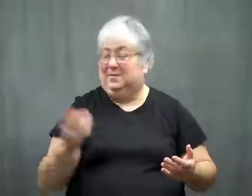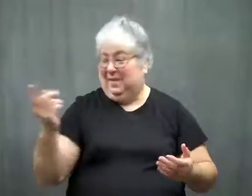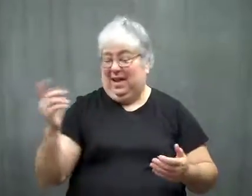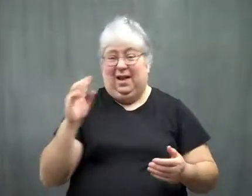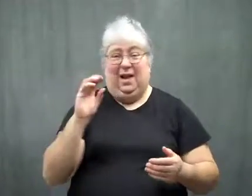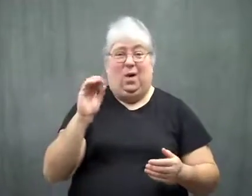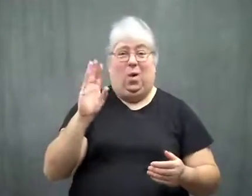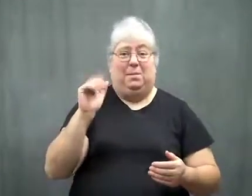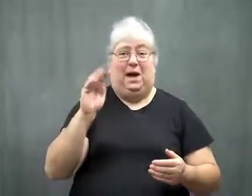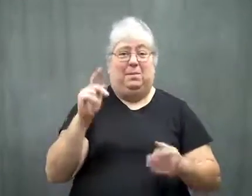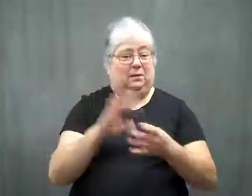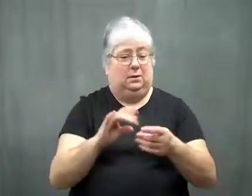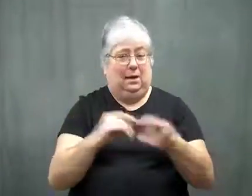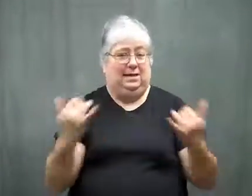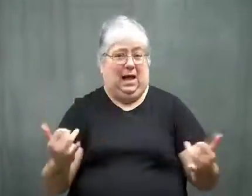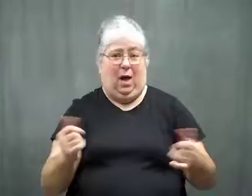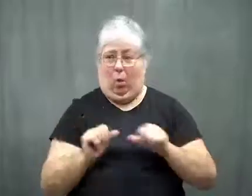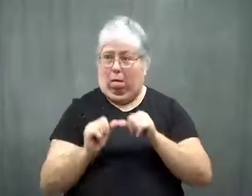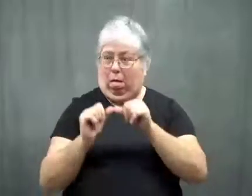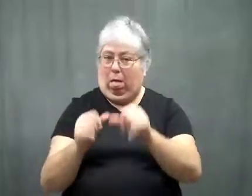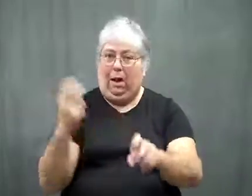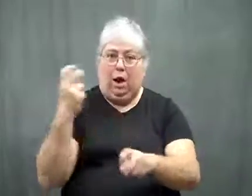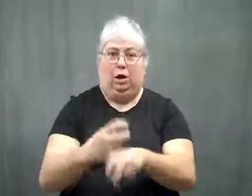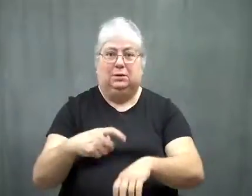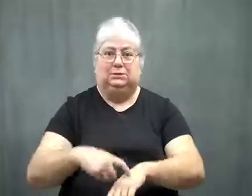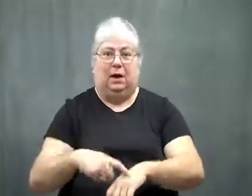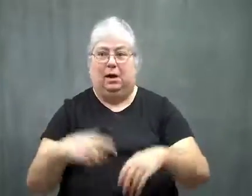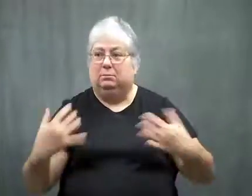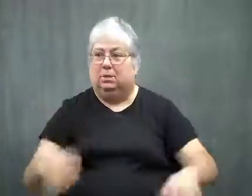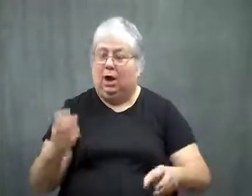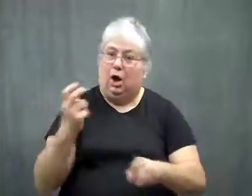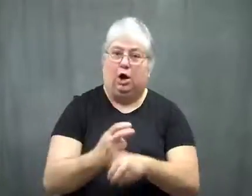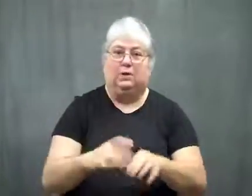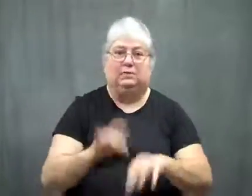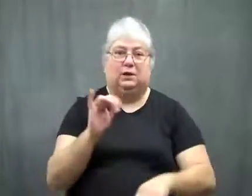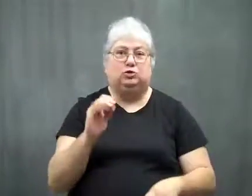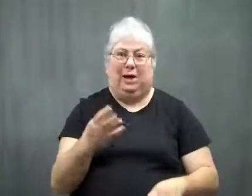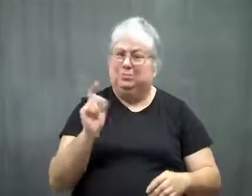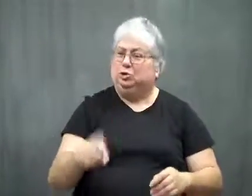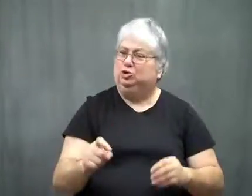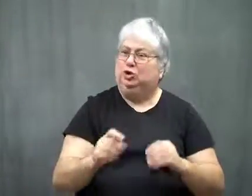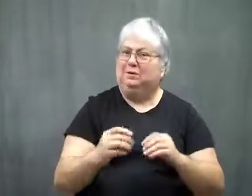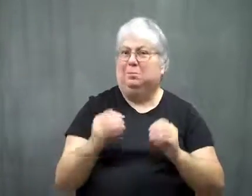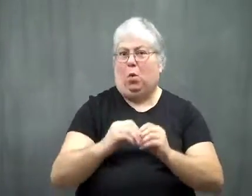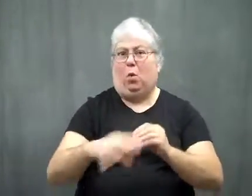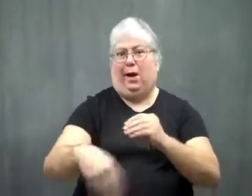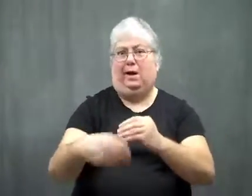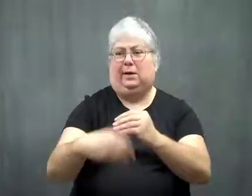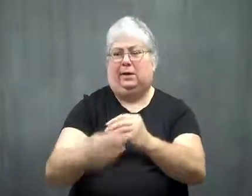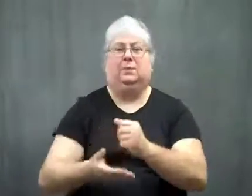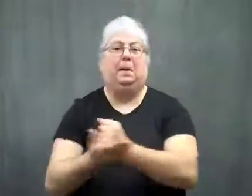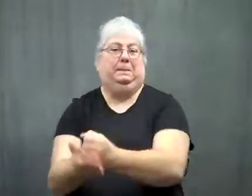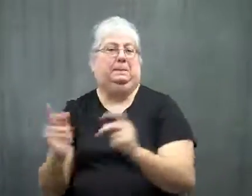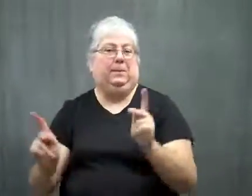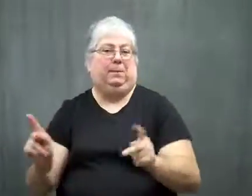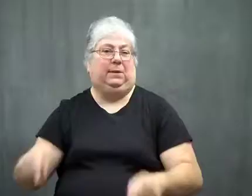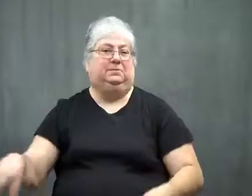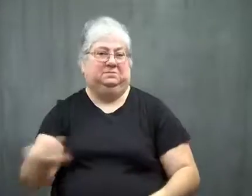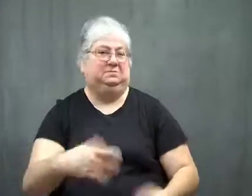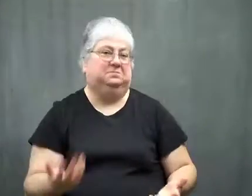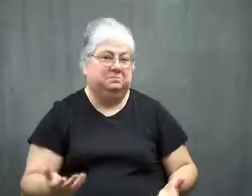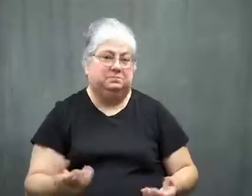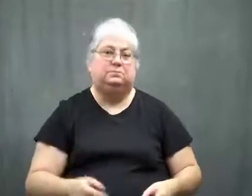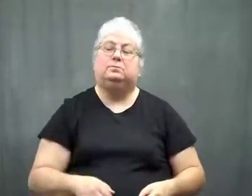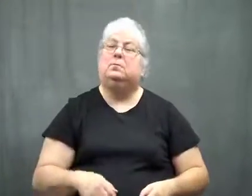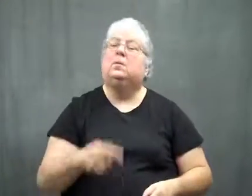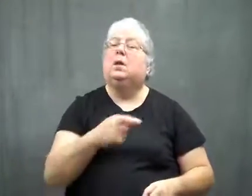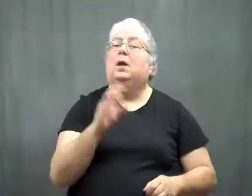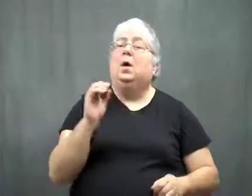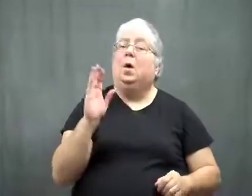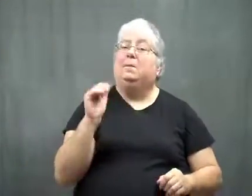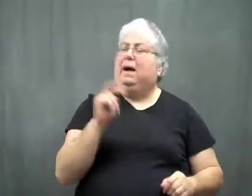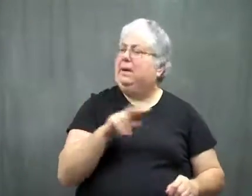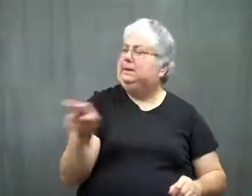Obama says since these are hard times, people should be offered help.